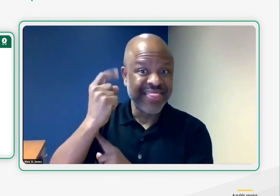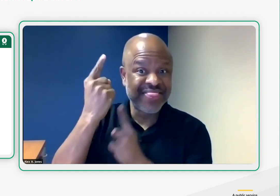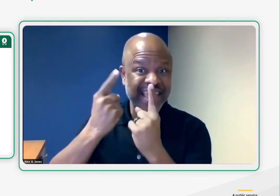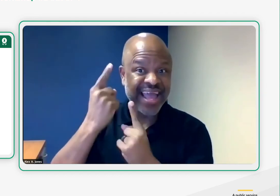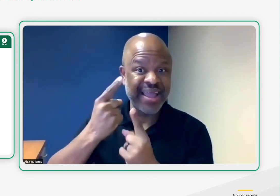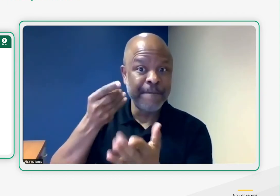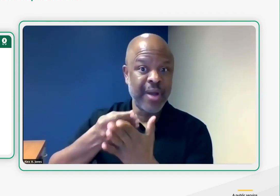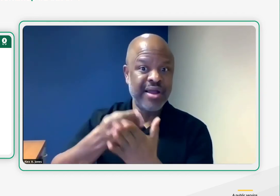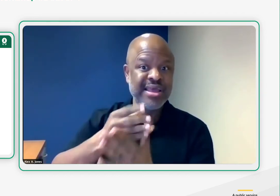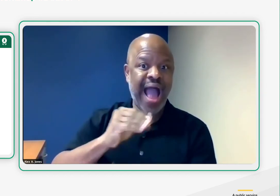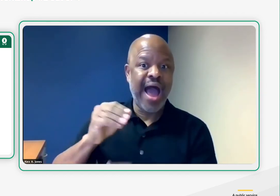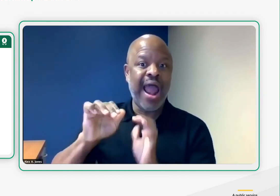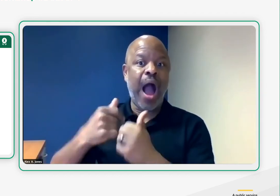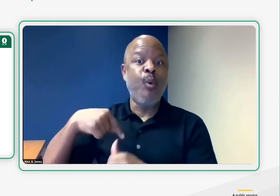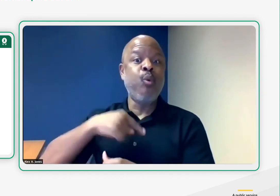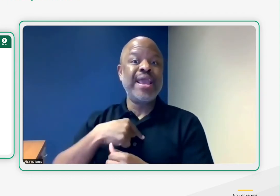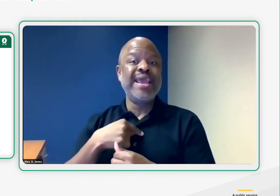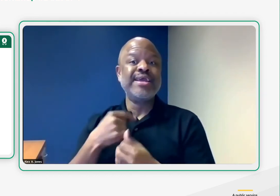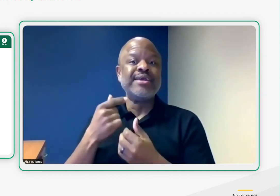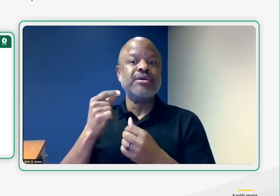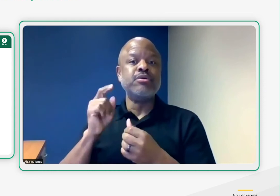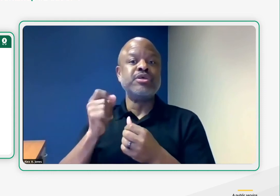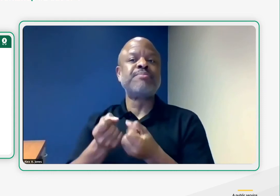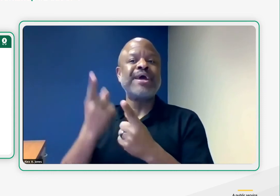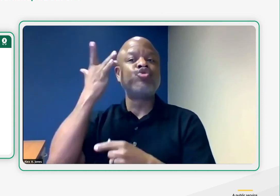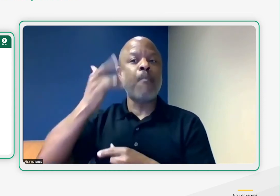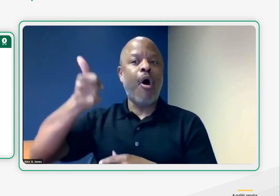Money and How to Spend Smarter.